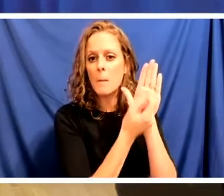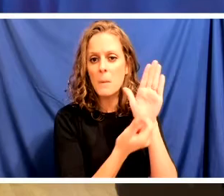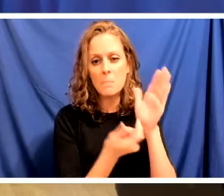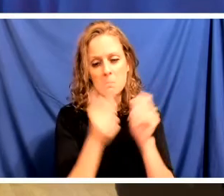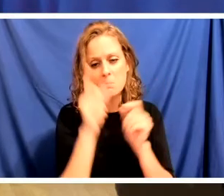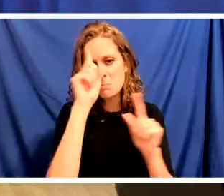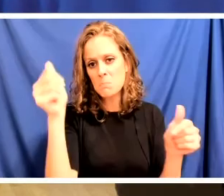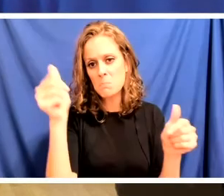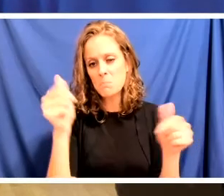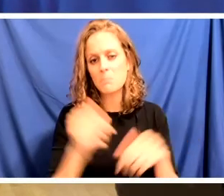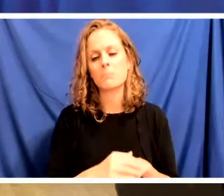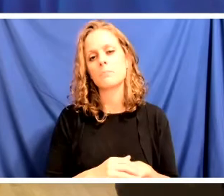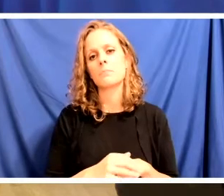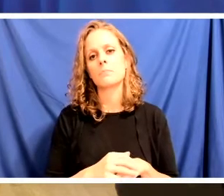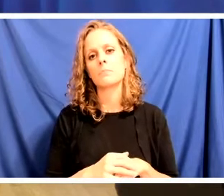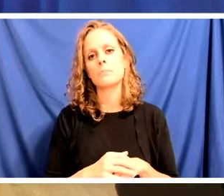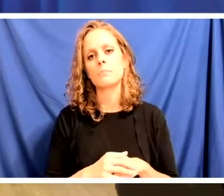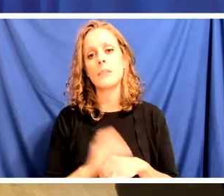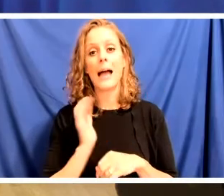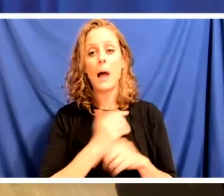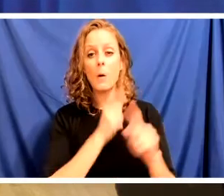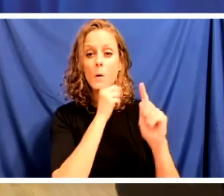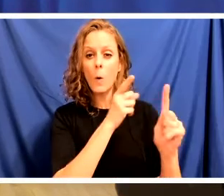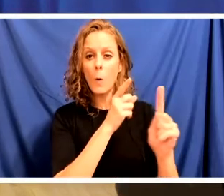October 15 to try to get most of those in Is that correct.